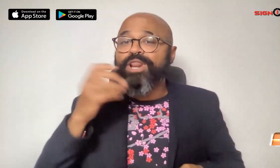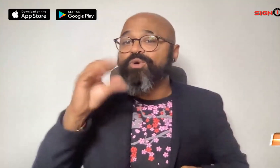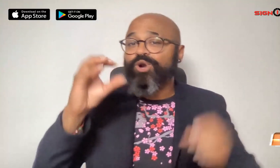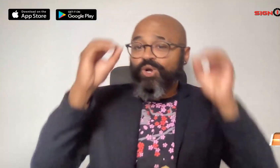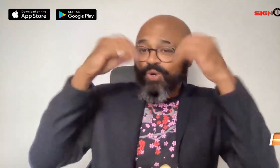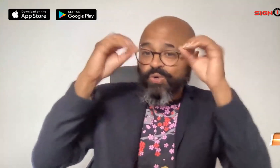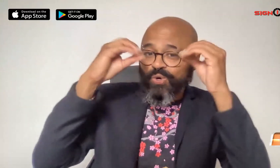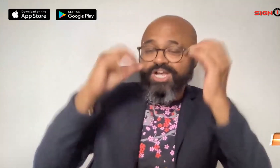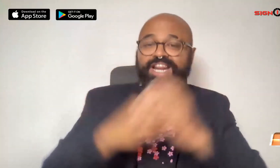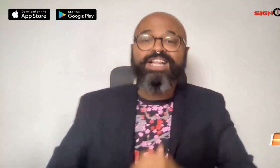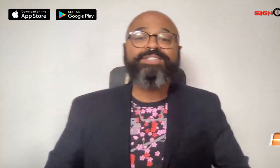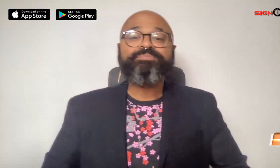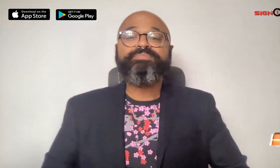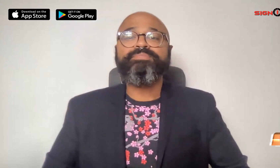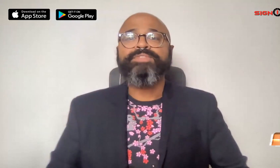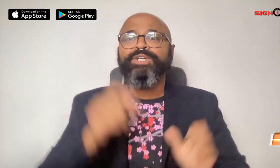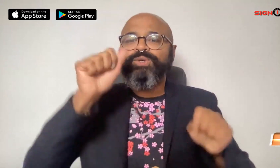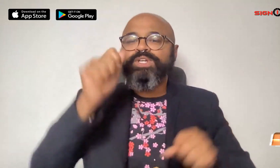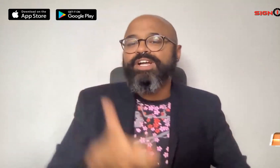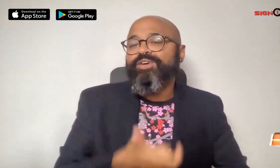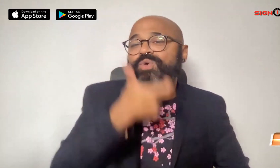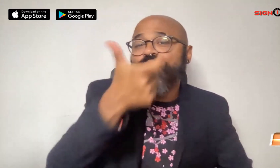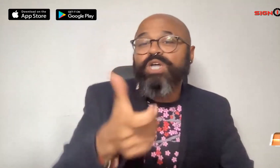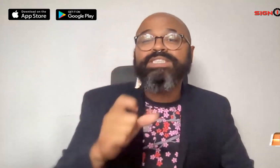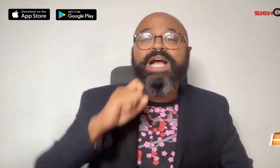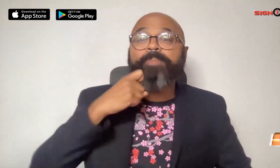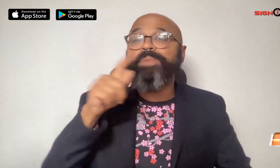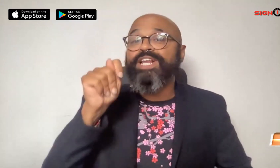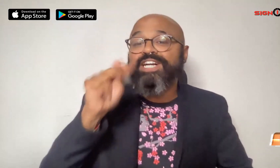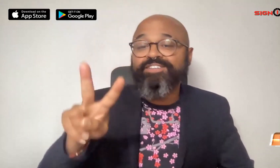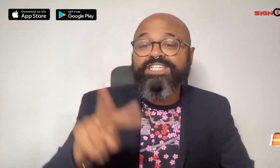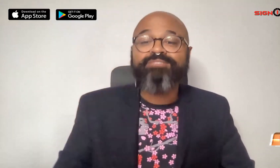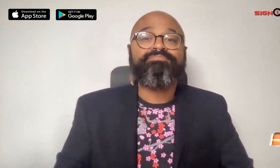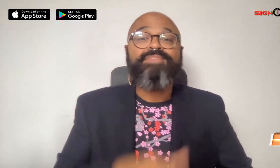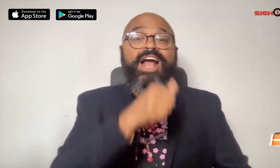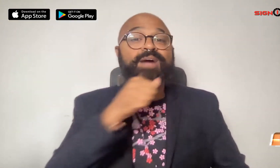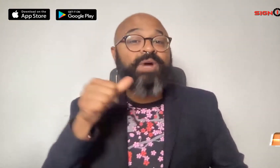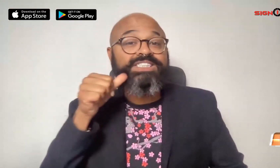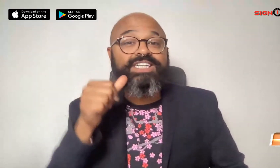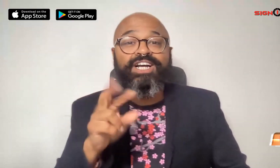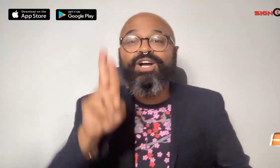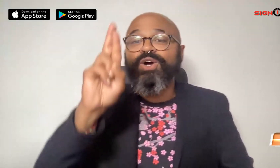play store in your smart phone and you can also watch on Apple TV Amazon and Roku